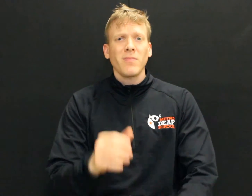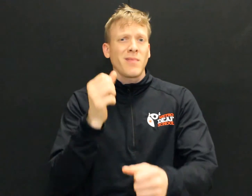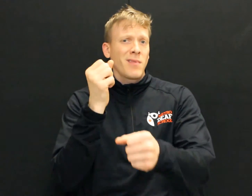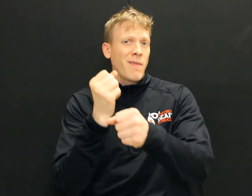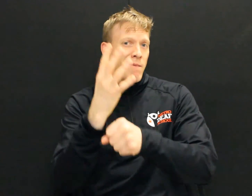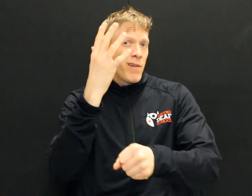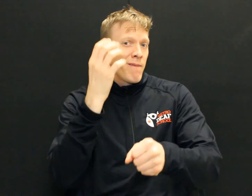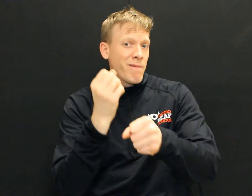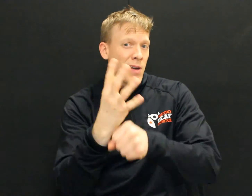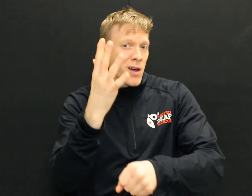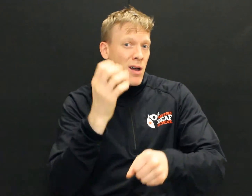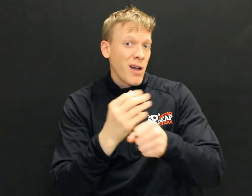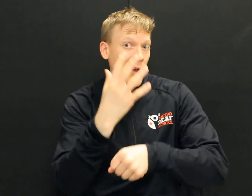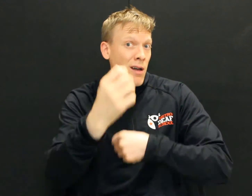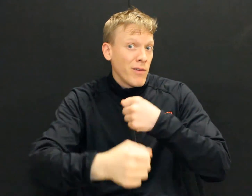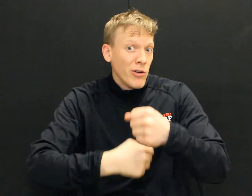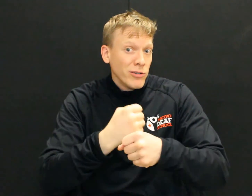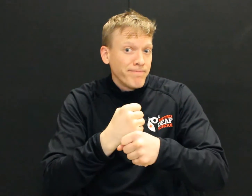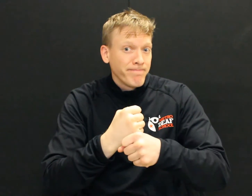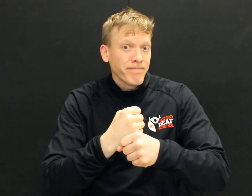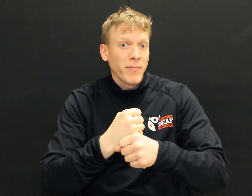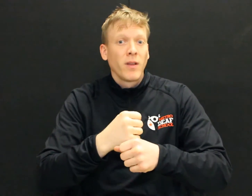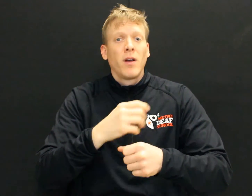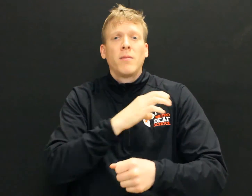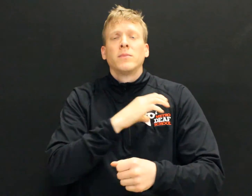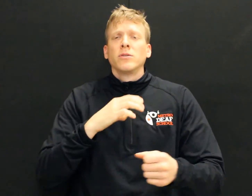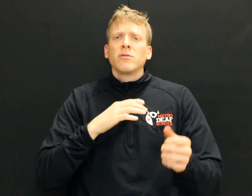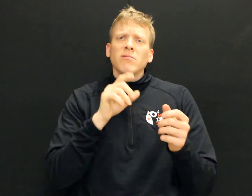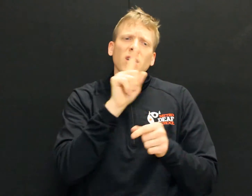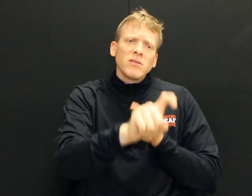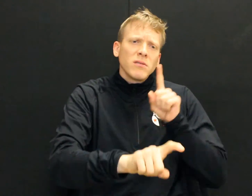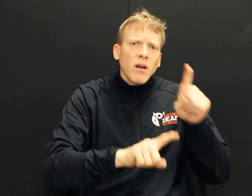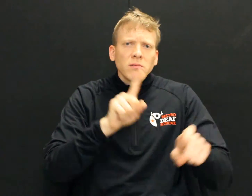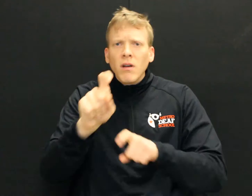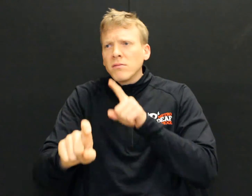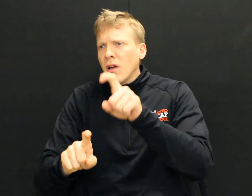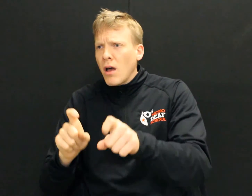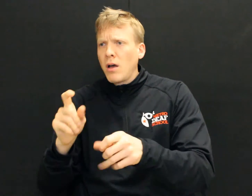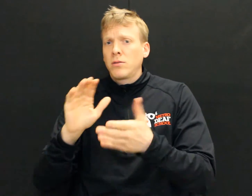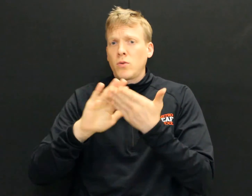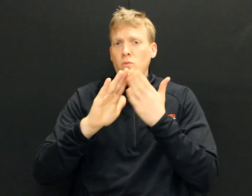Every five years the Commission asks the community